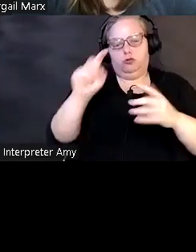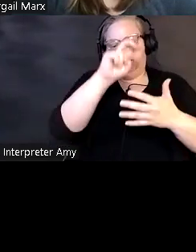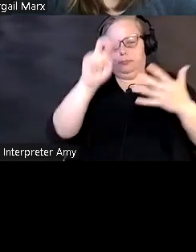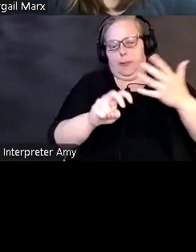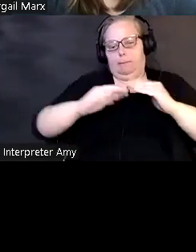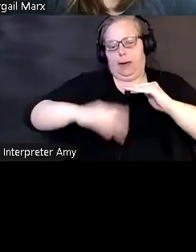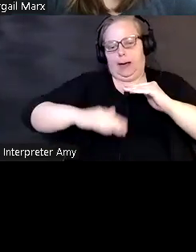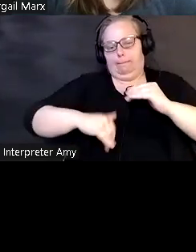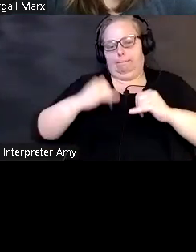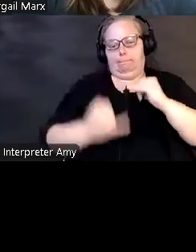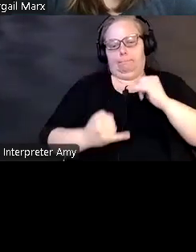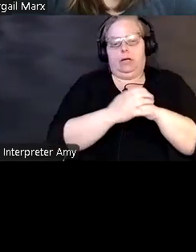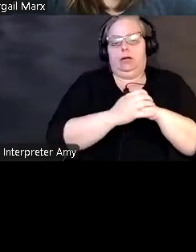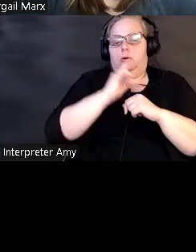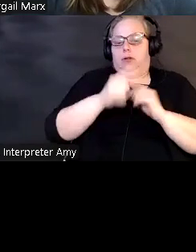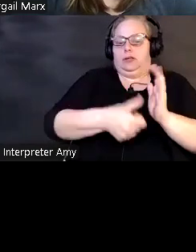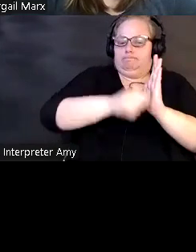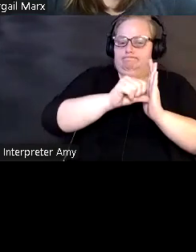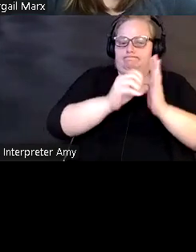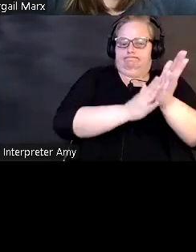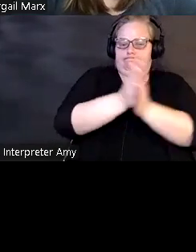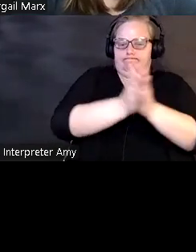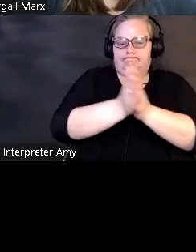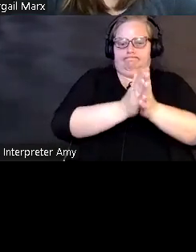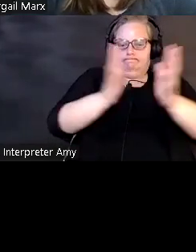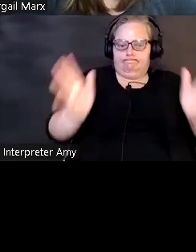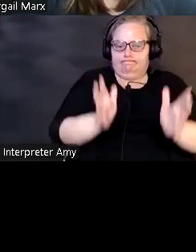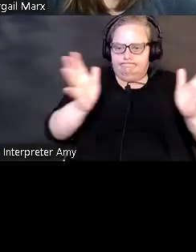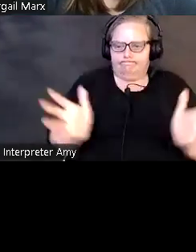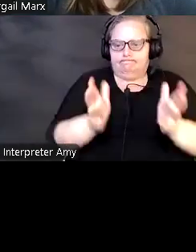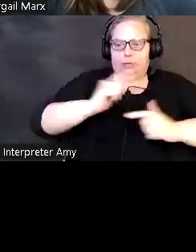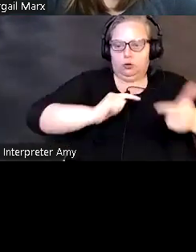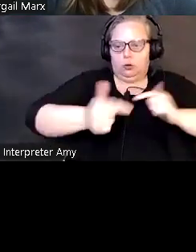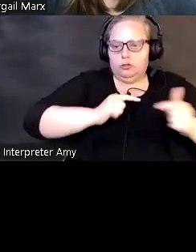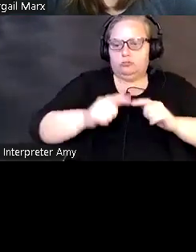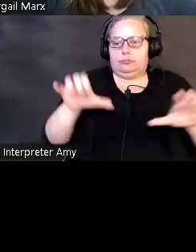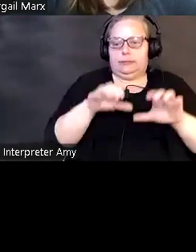really highlight that motivating interactions and activities are essential for people using AAC,